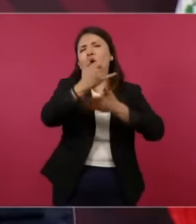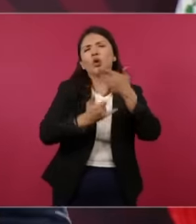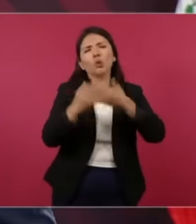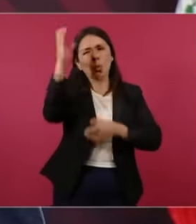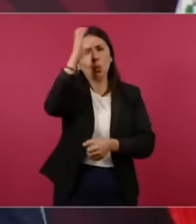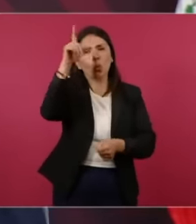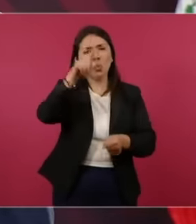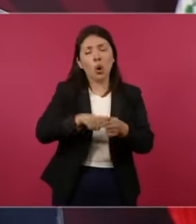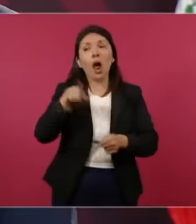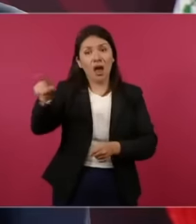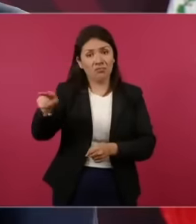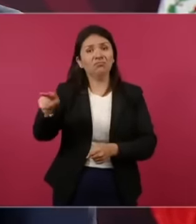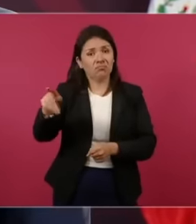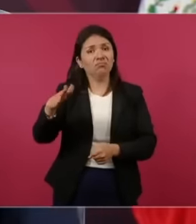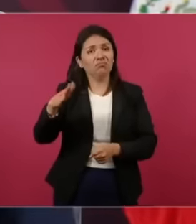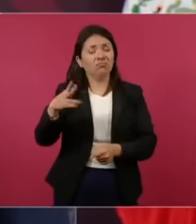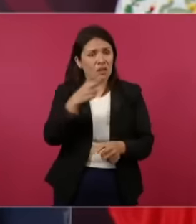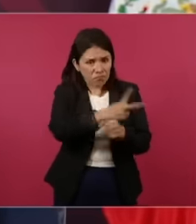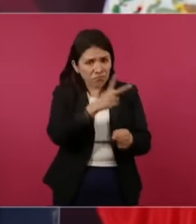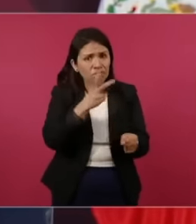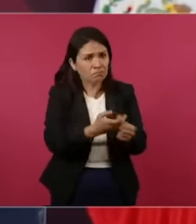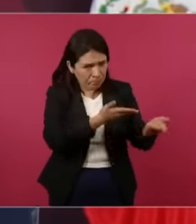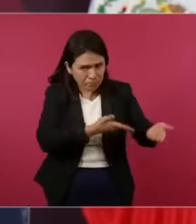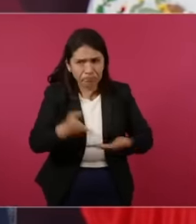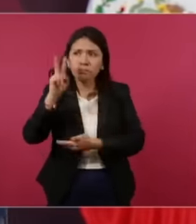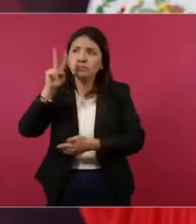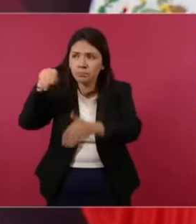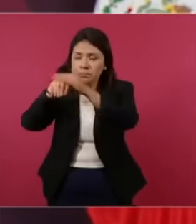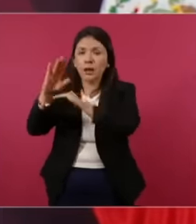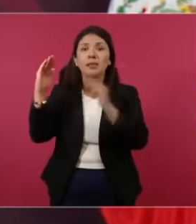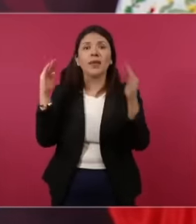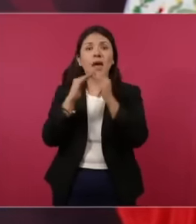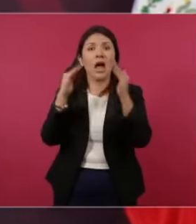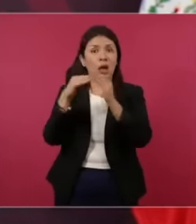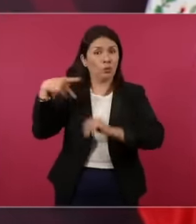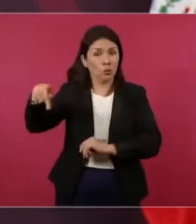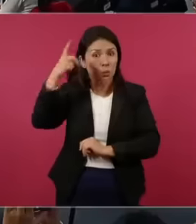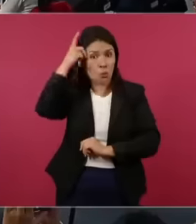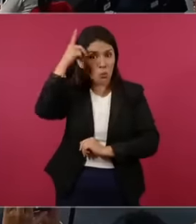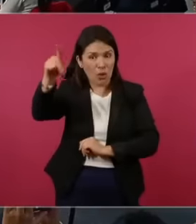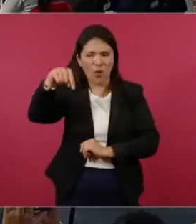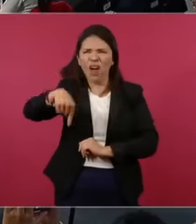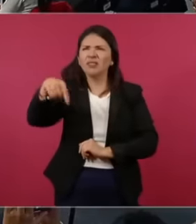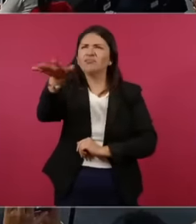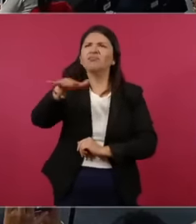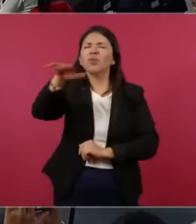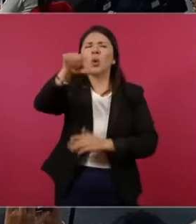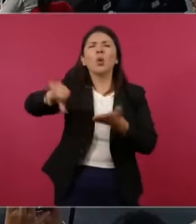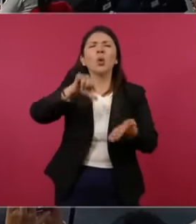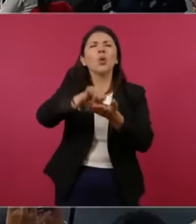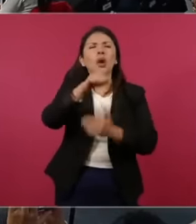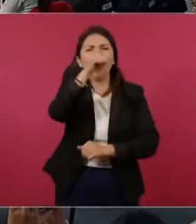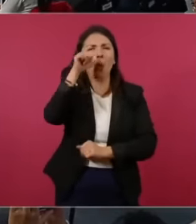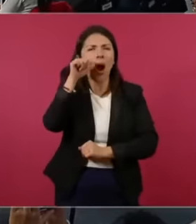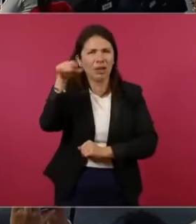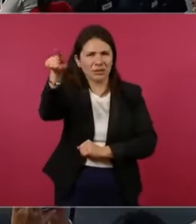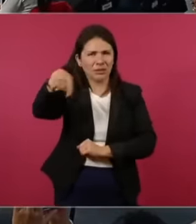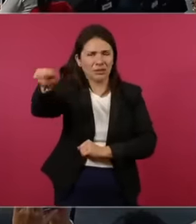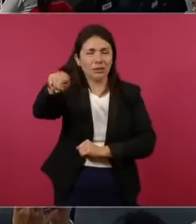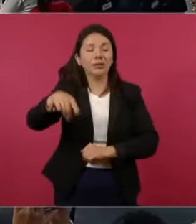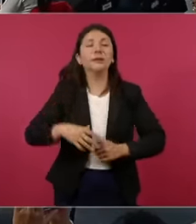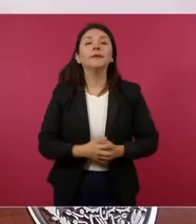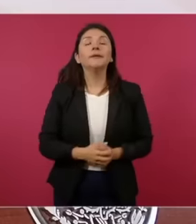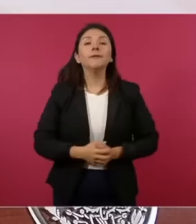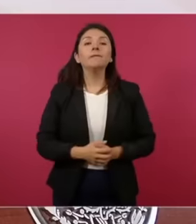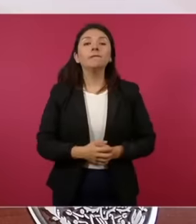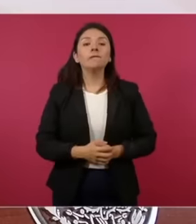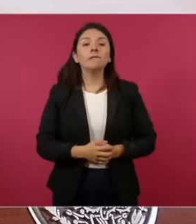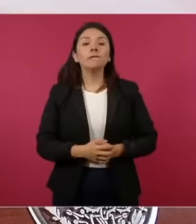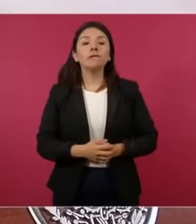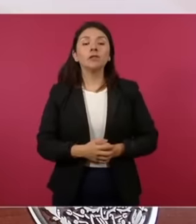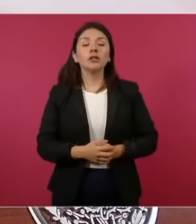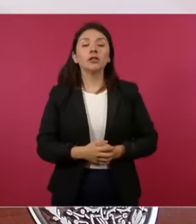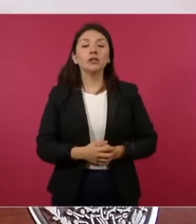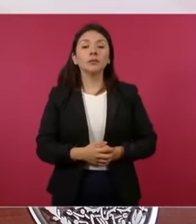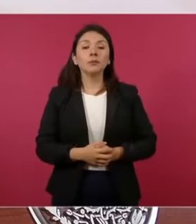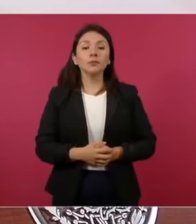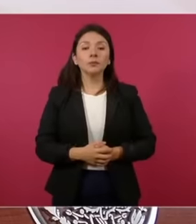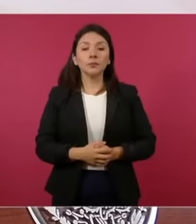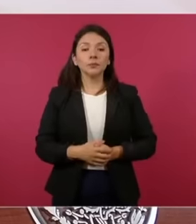invited us to one of his houses that he has here in Colonia Juárez and this several